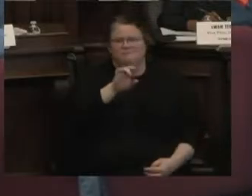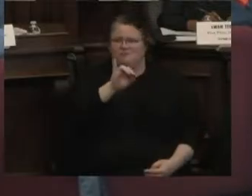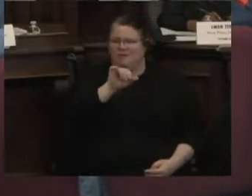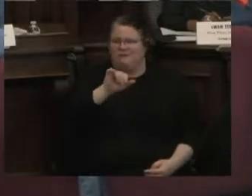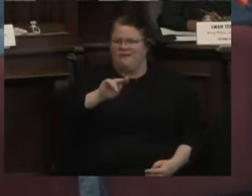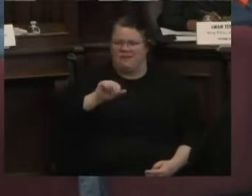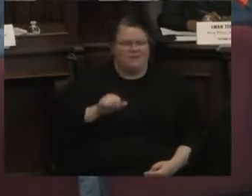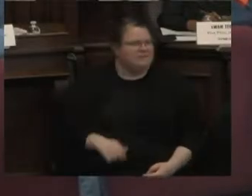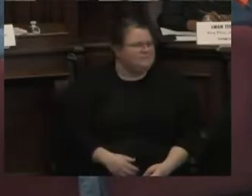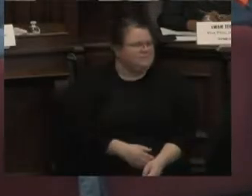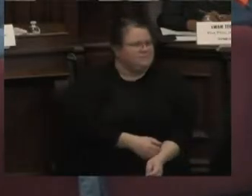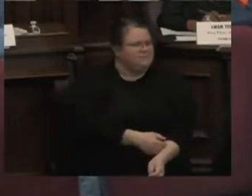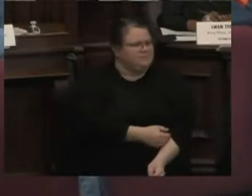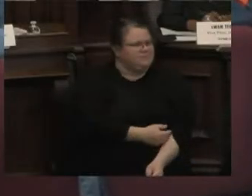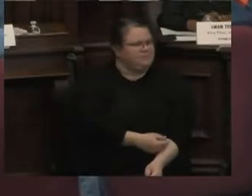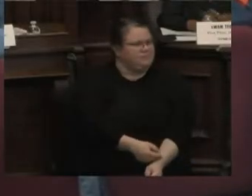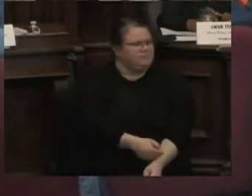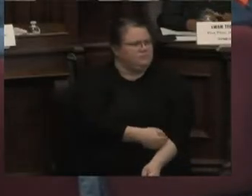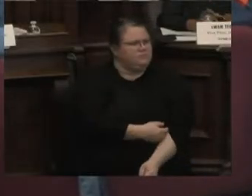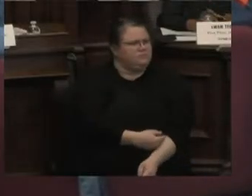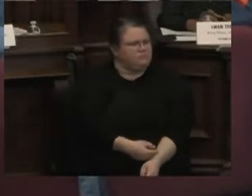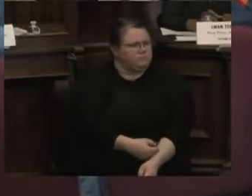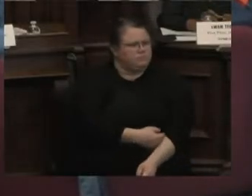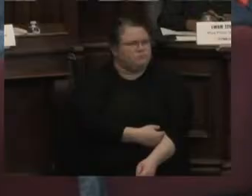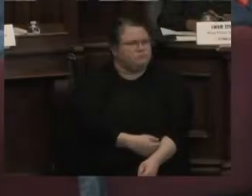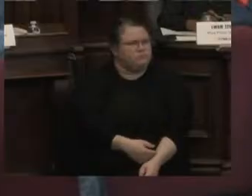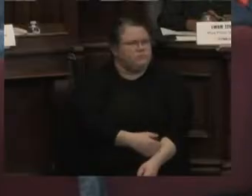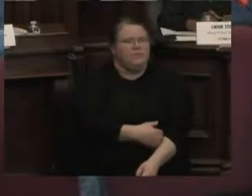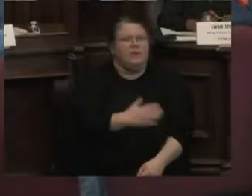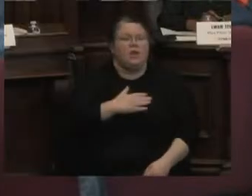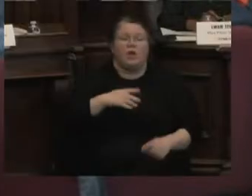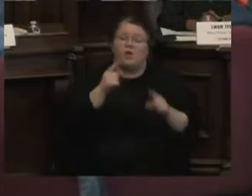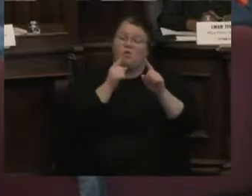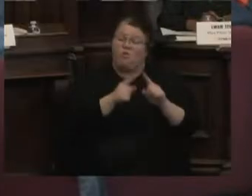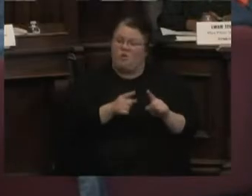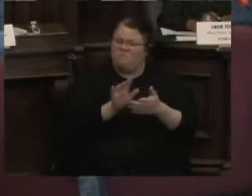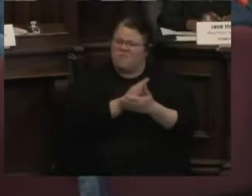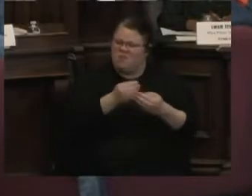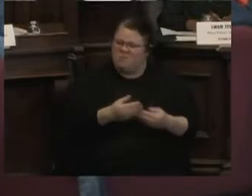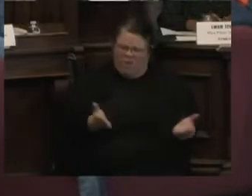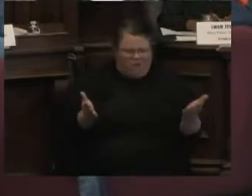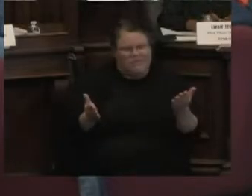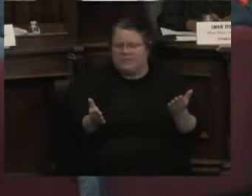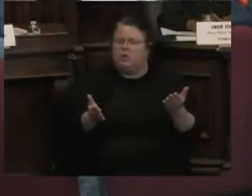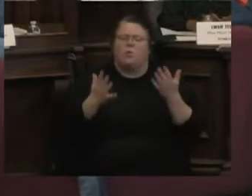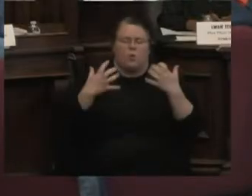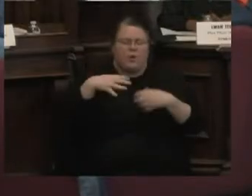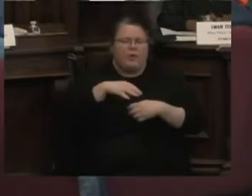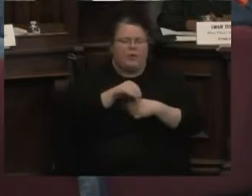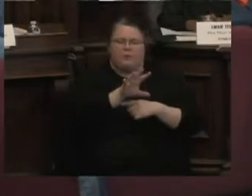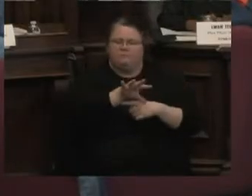this way. And she knows I'm looking at her. Brianna, we are